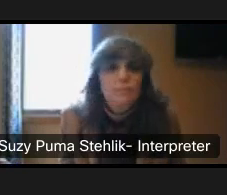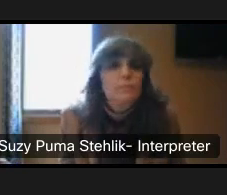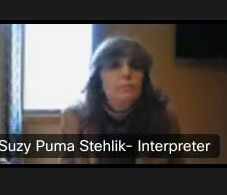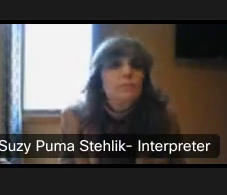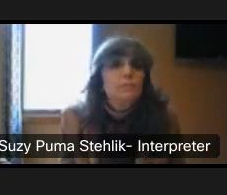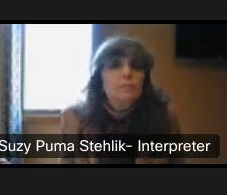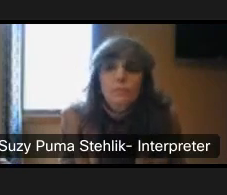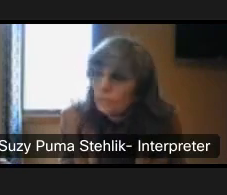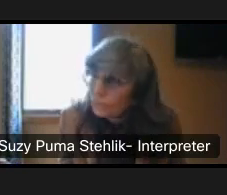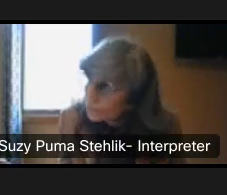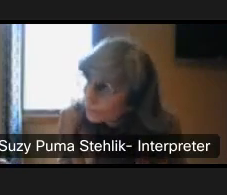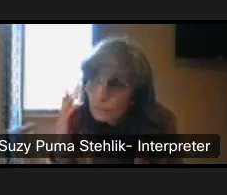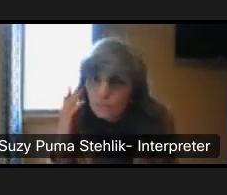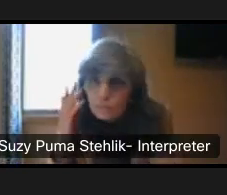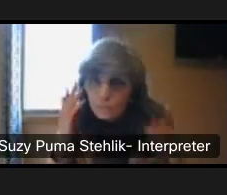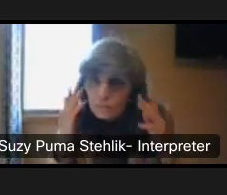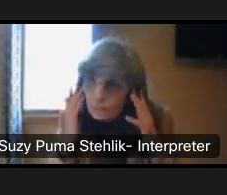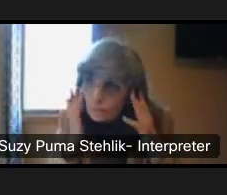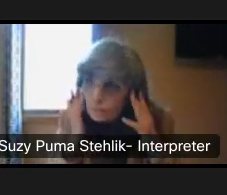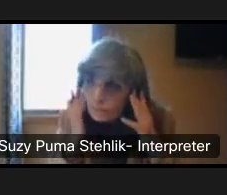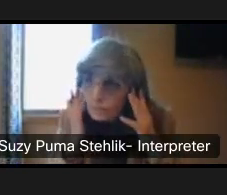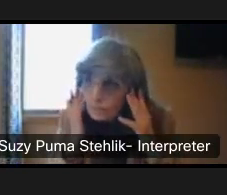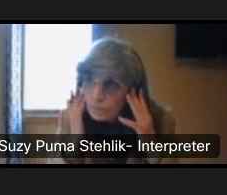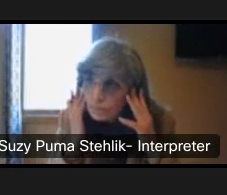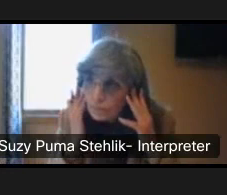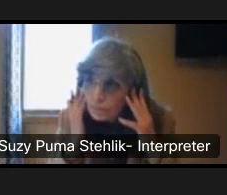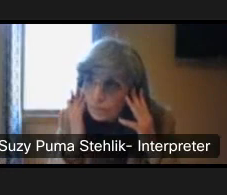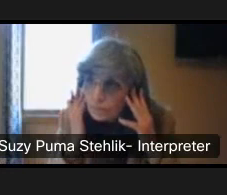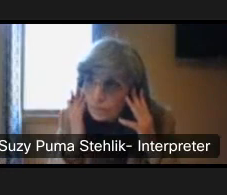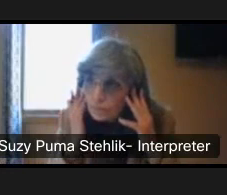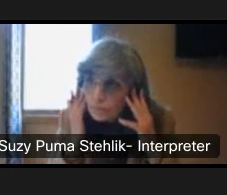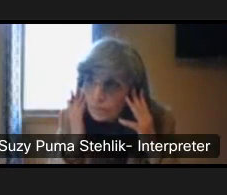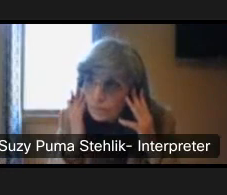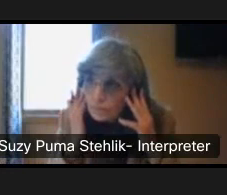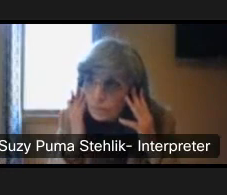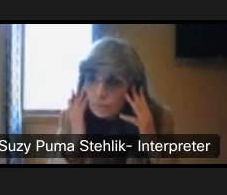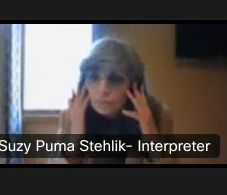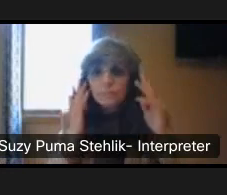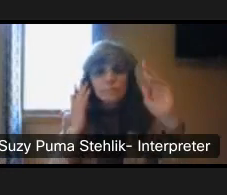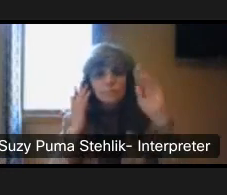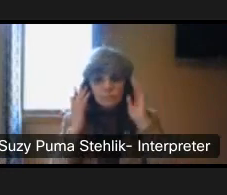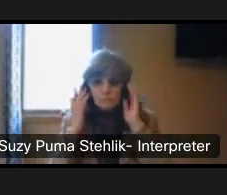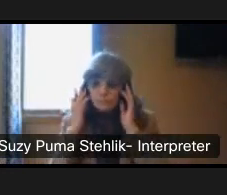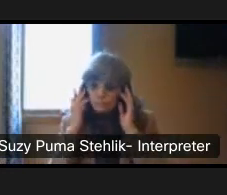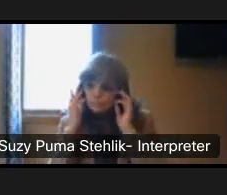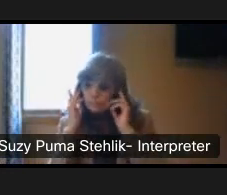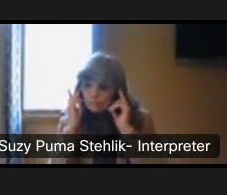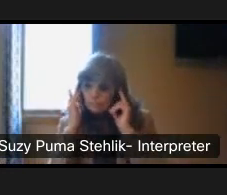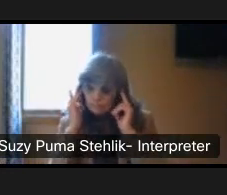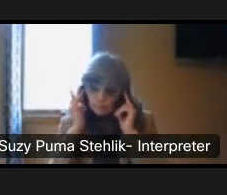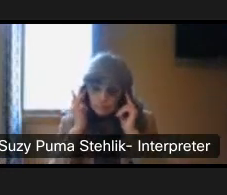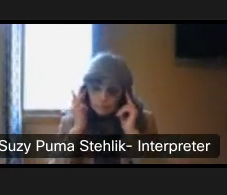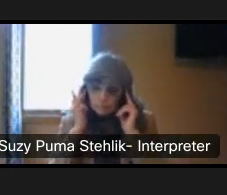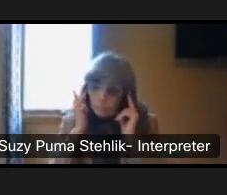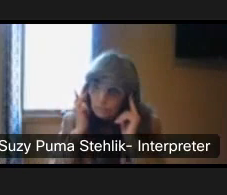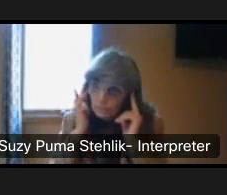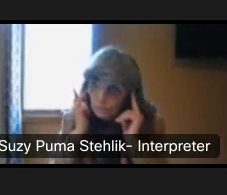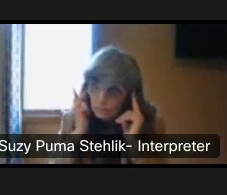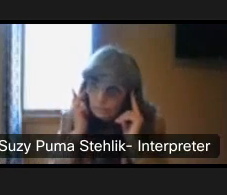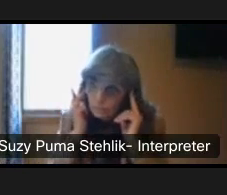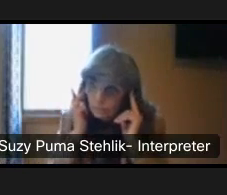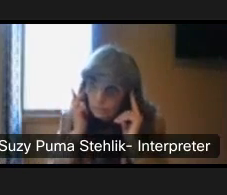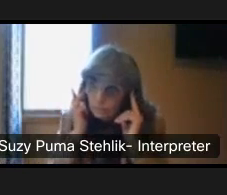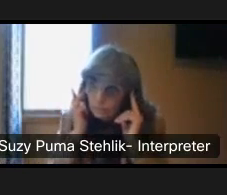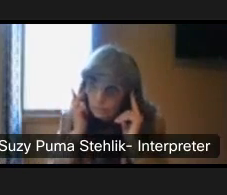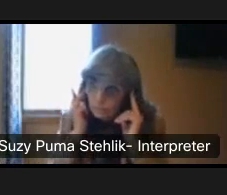If the variance is granted.